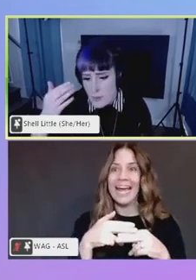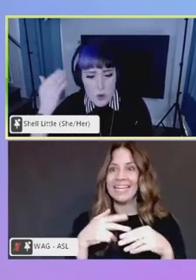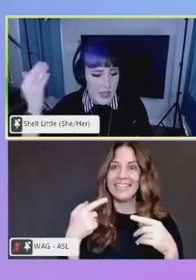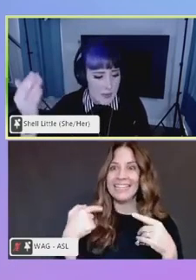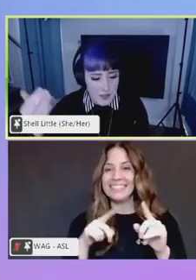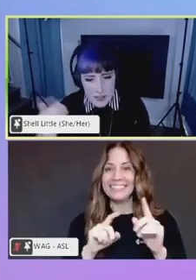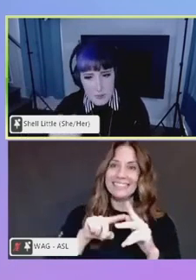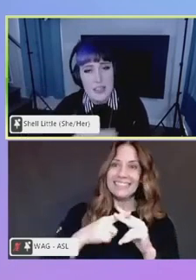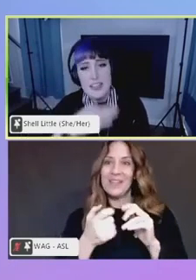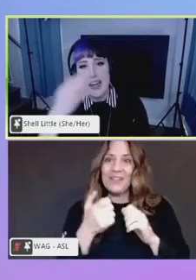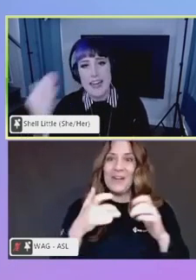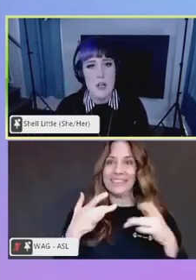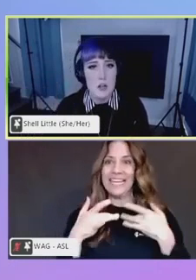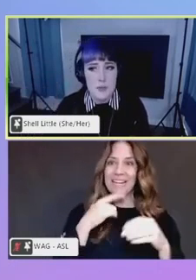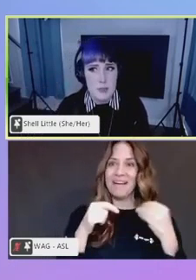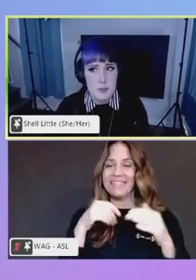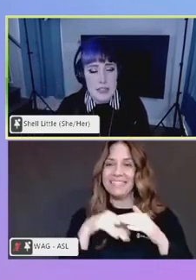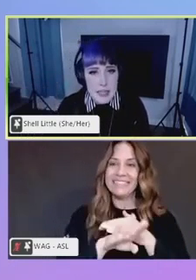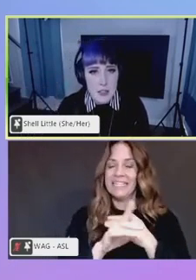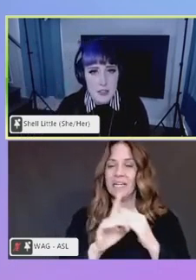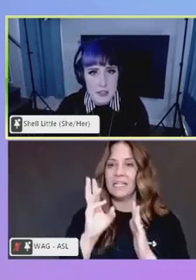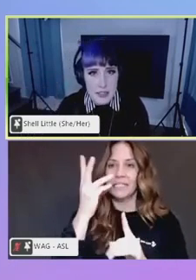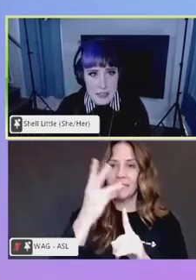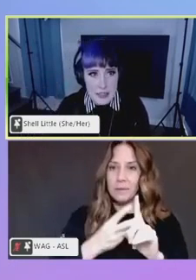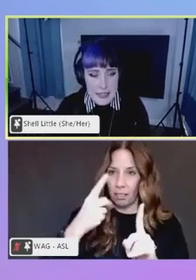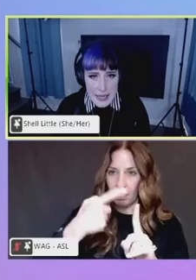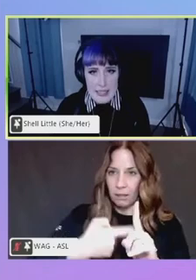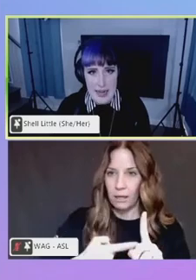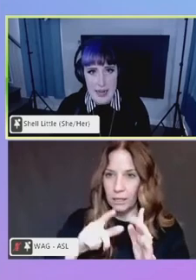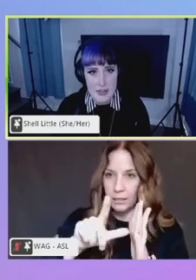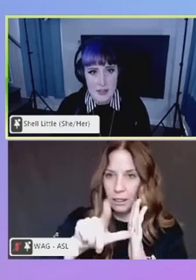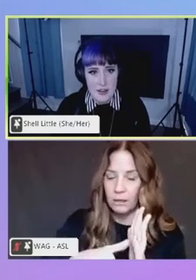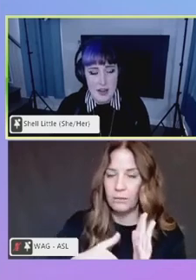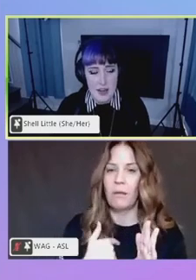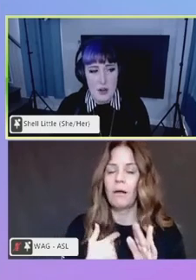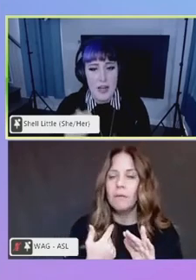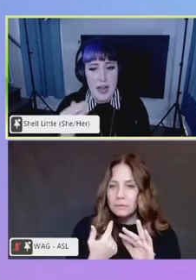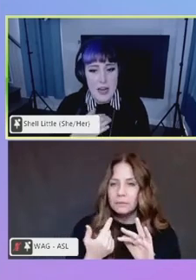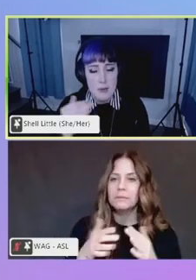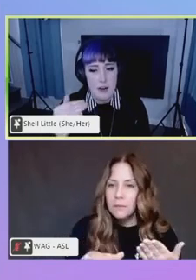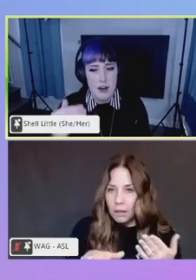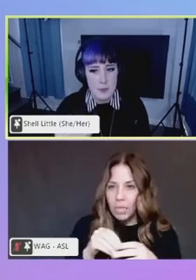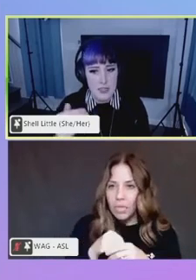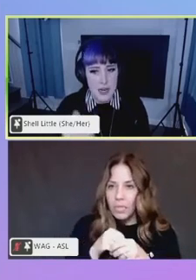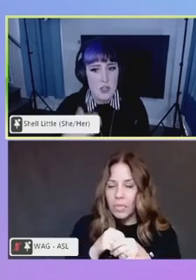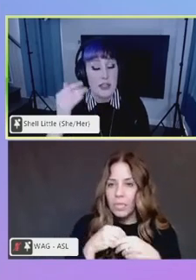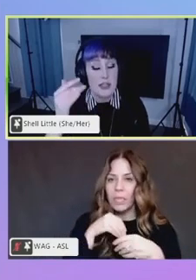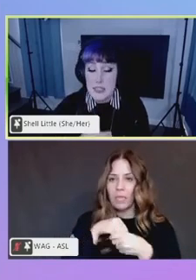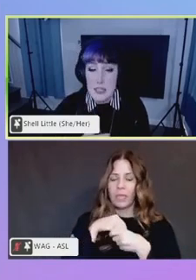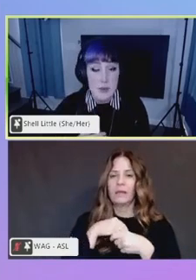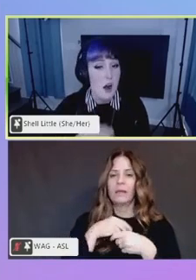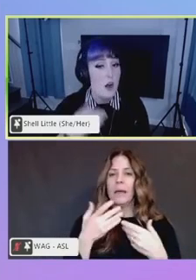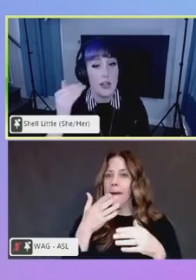people the people being chewed up and spit out on the other side. Like, talk to so many people and we called them right out bushytailed and they